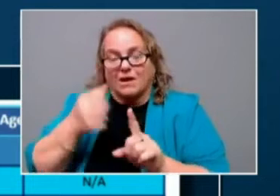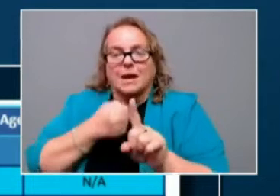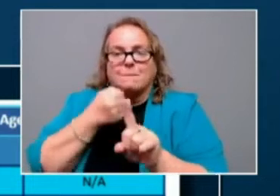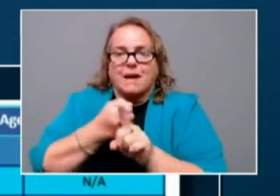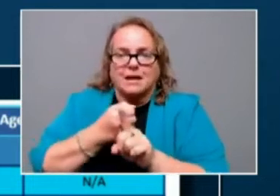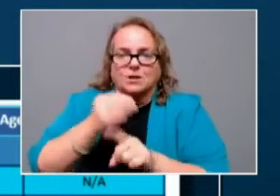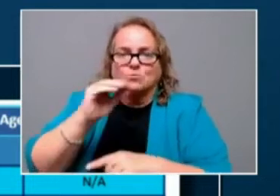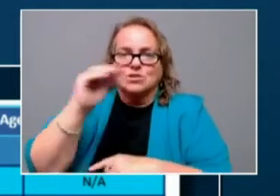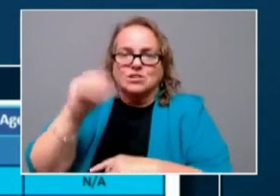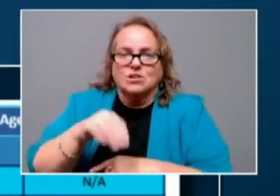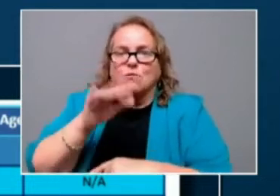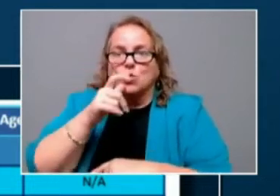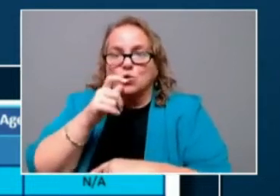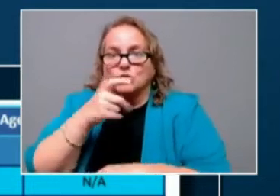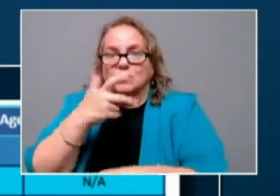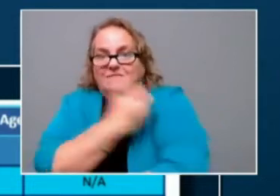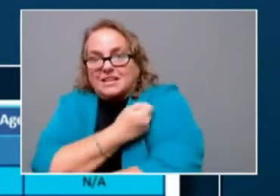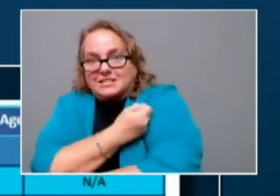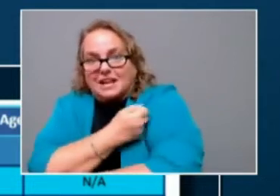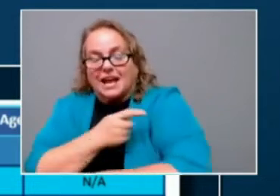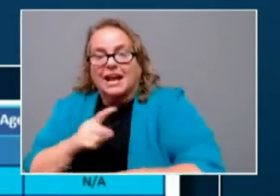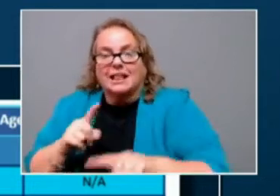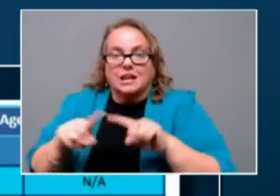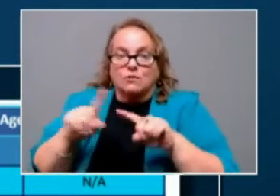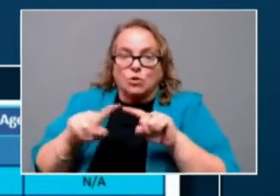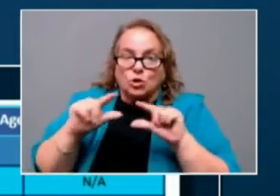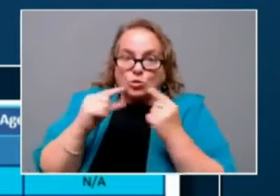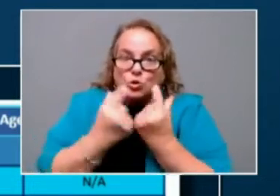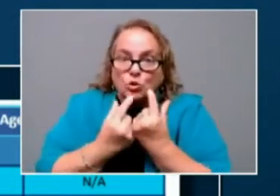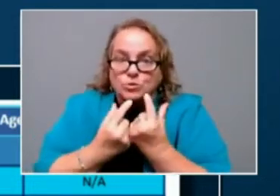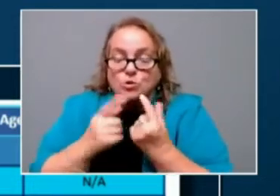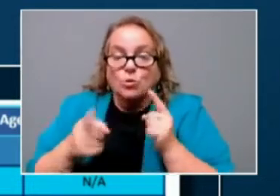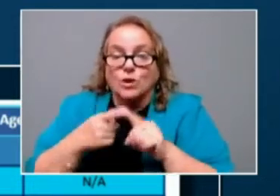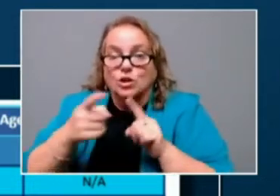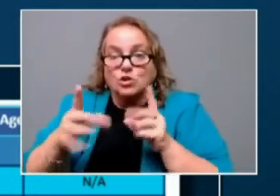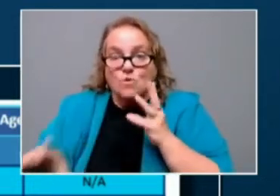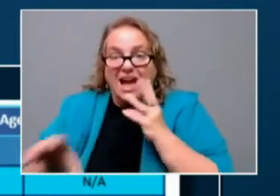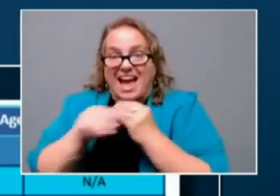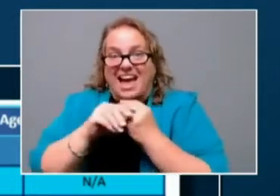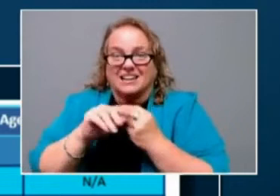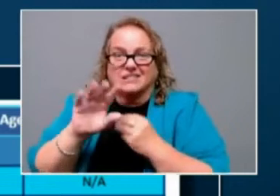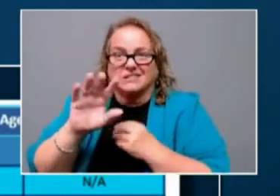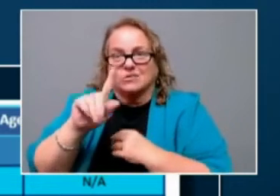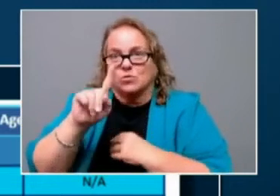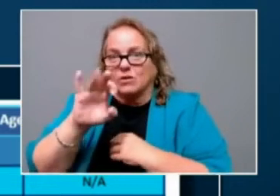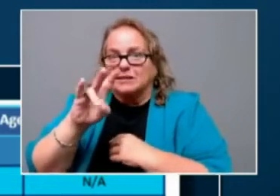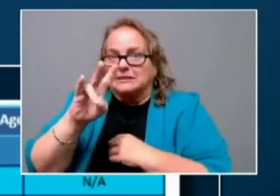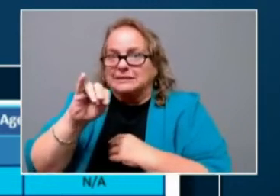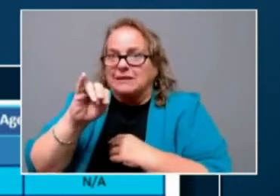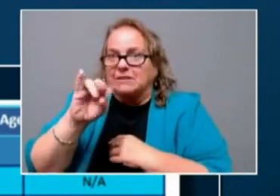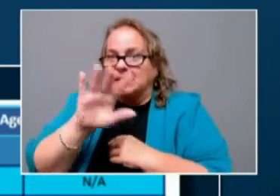different groups. When you add 100 and 70 something 1000 people um where they